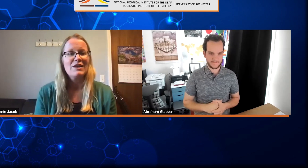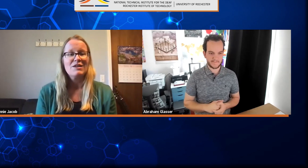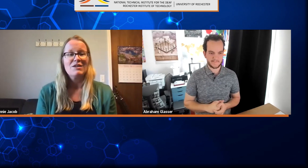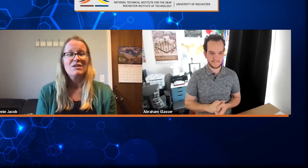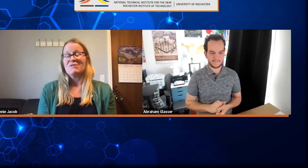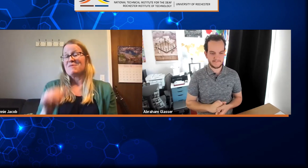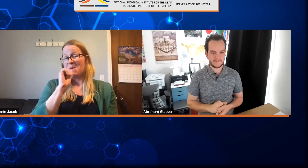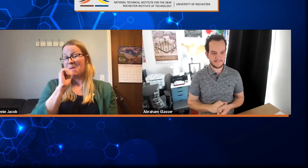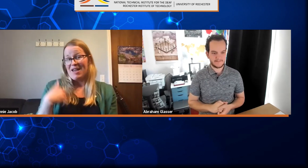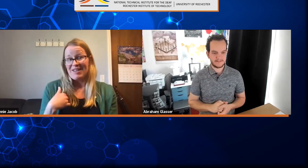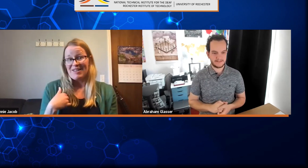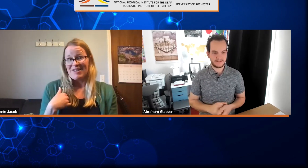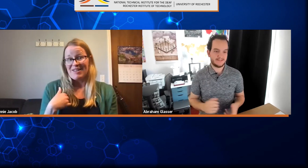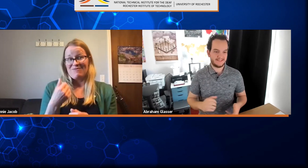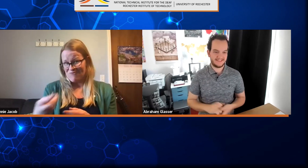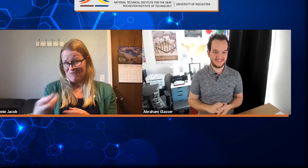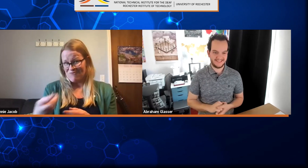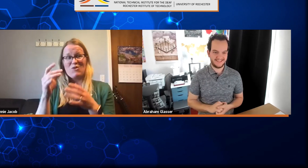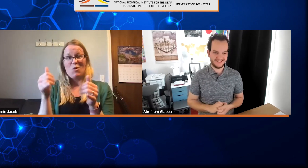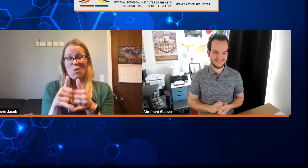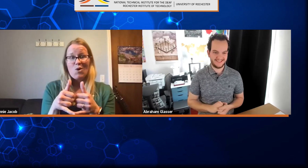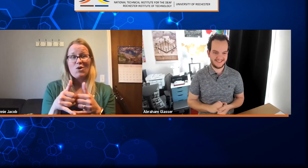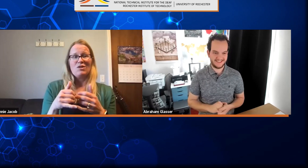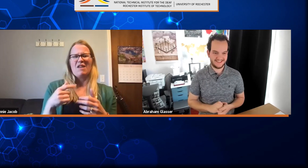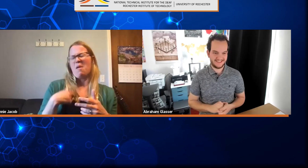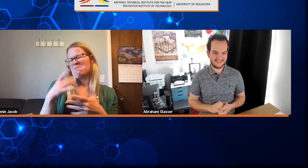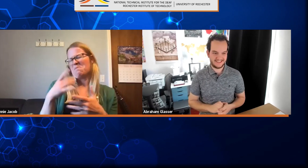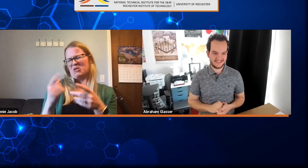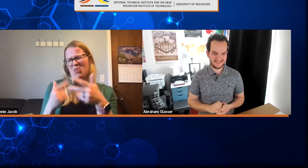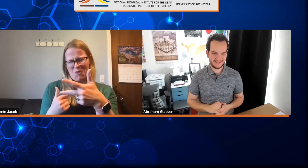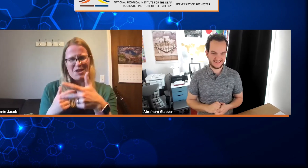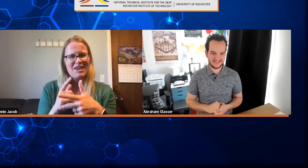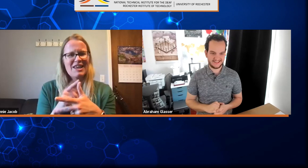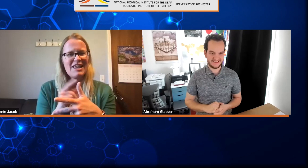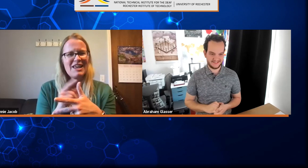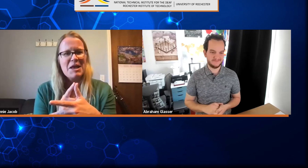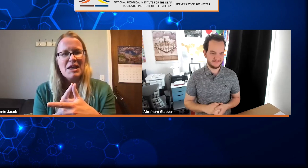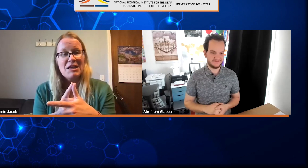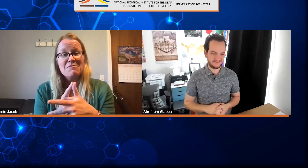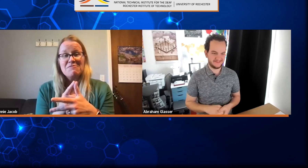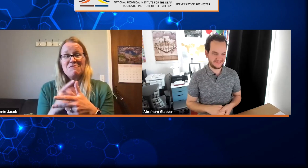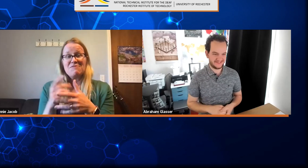Abraham has received several awards, so I'll just mention three of them.